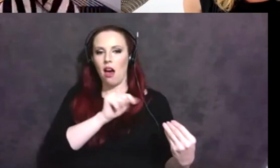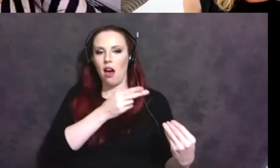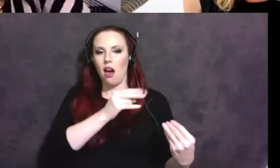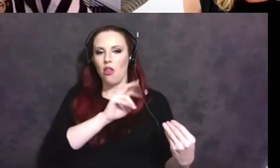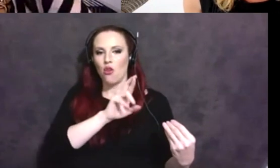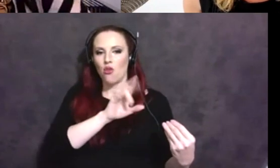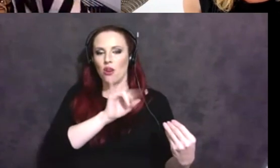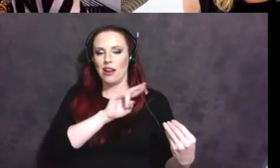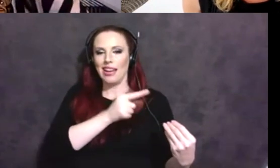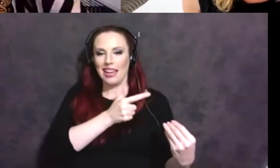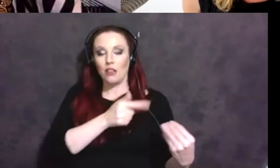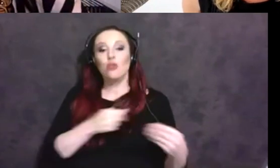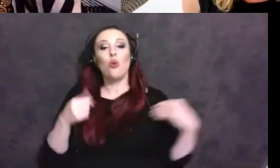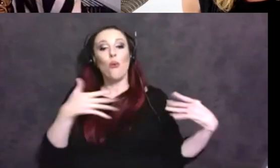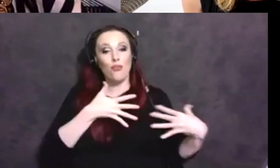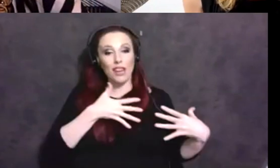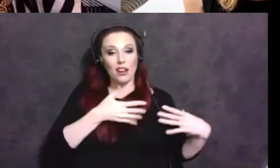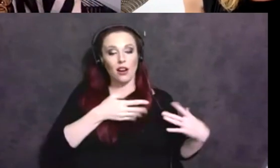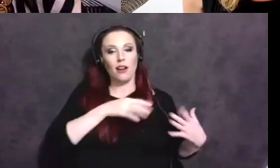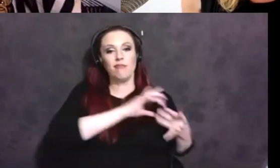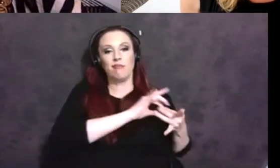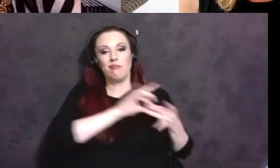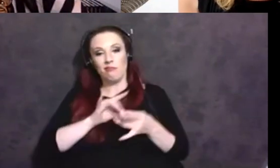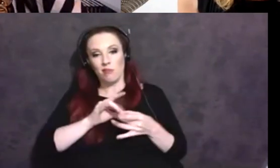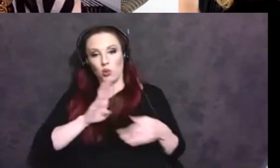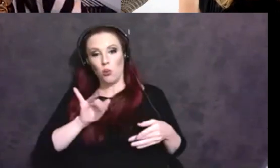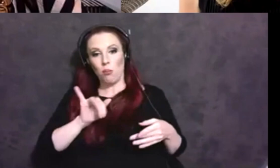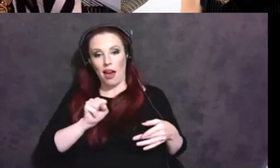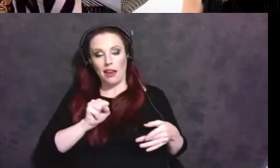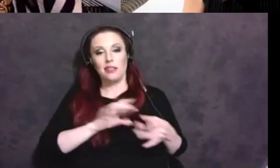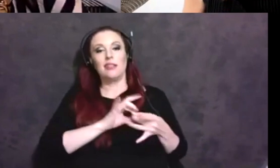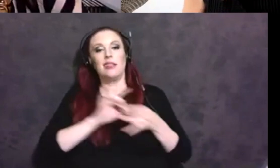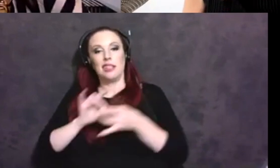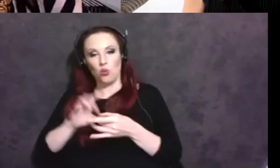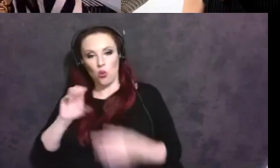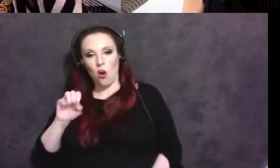me you might be unsafe whereas you are in my in-group and that's what othering is really